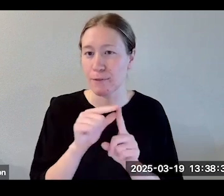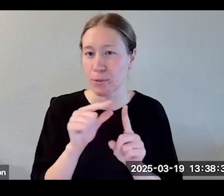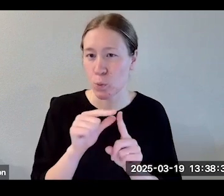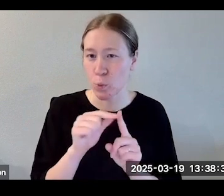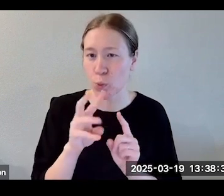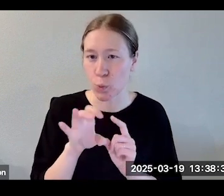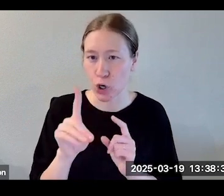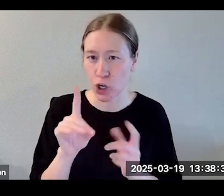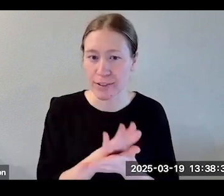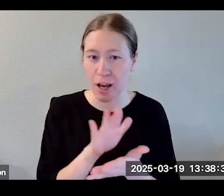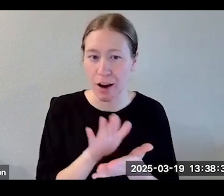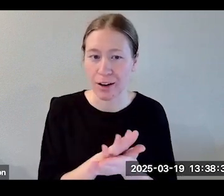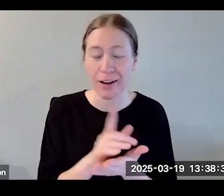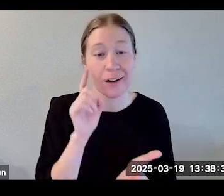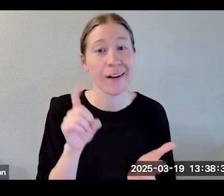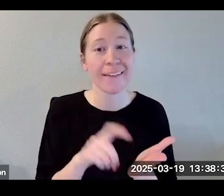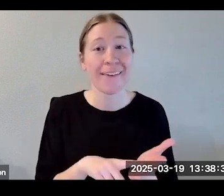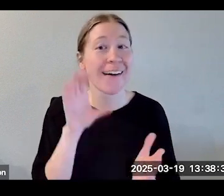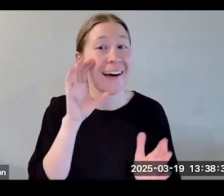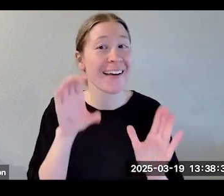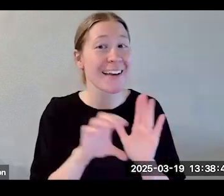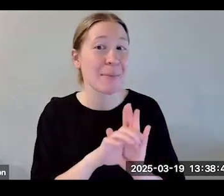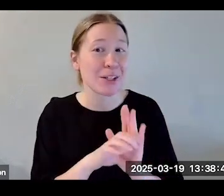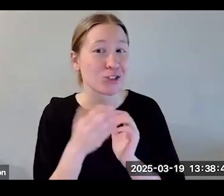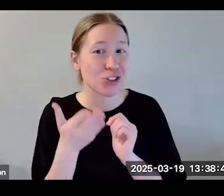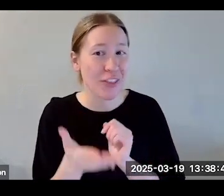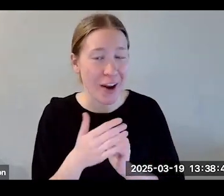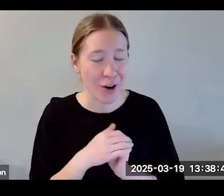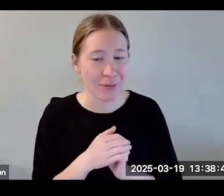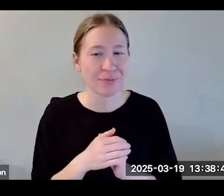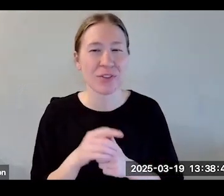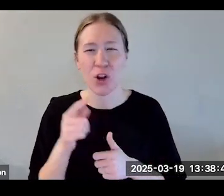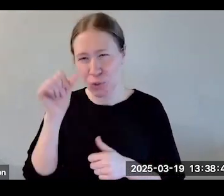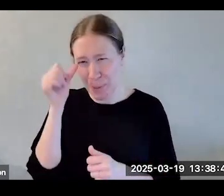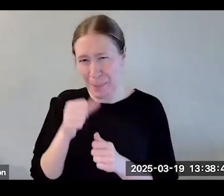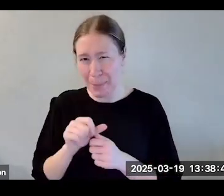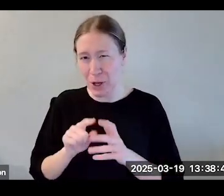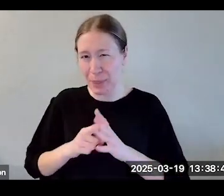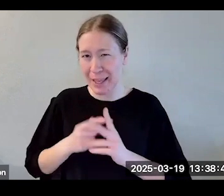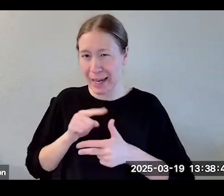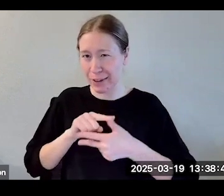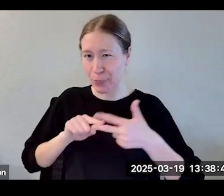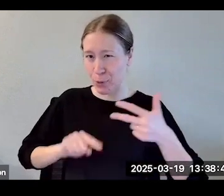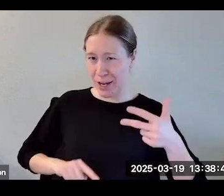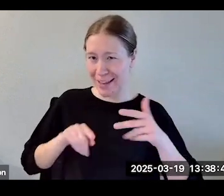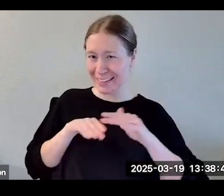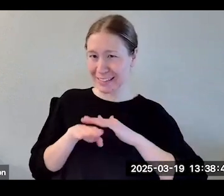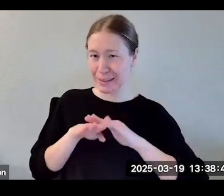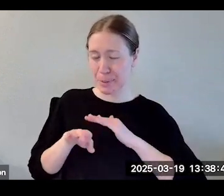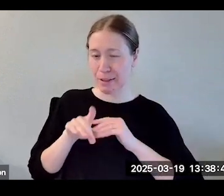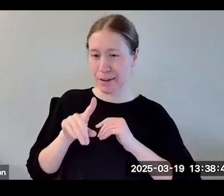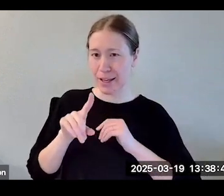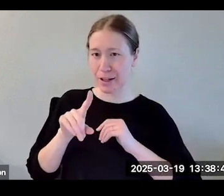And we have an image. Going back to those three accessibility questions that we asked at the start of this presentation,